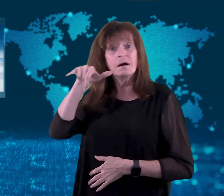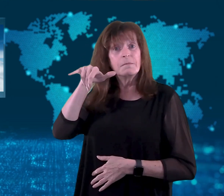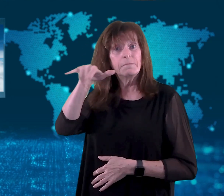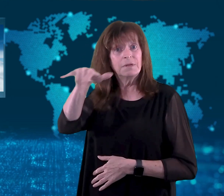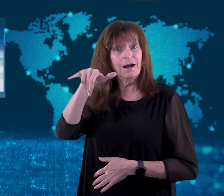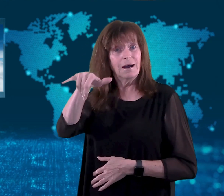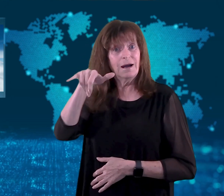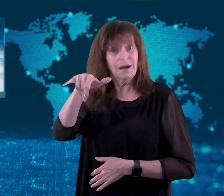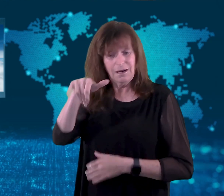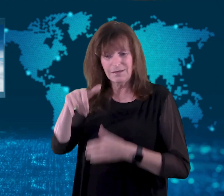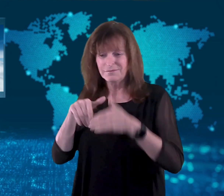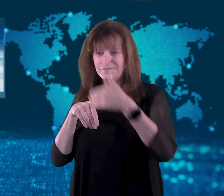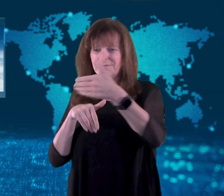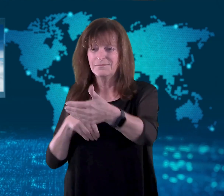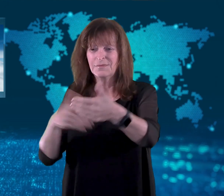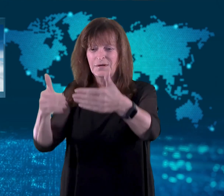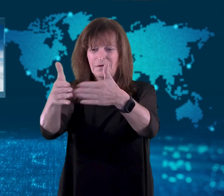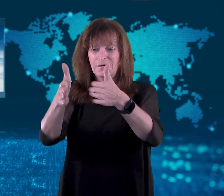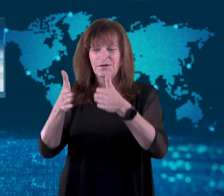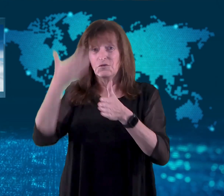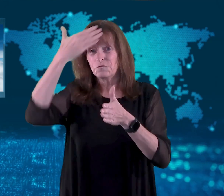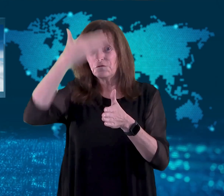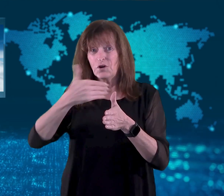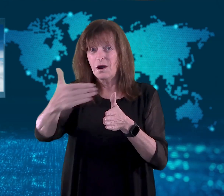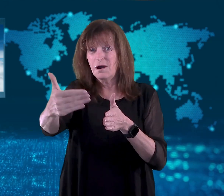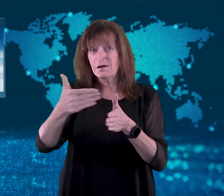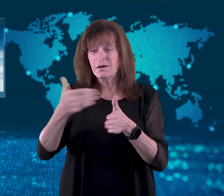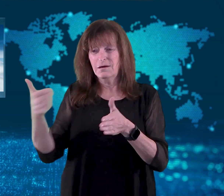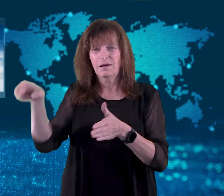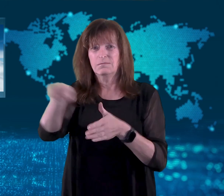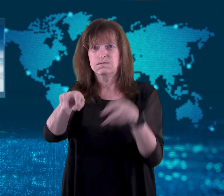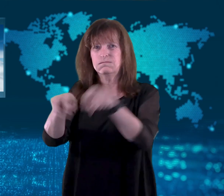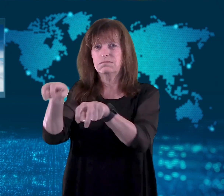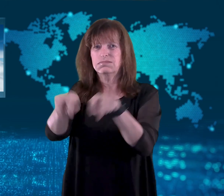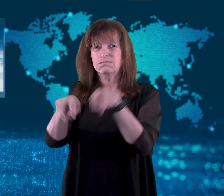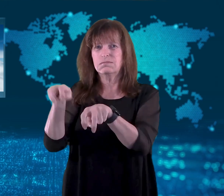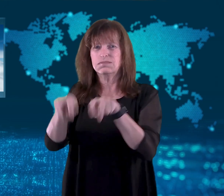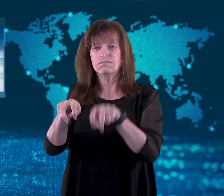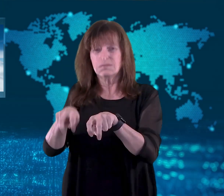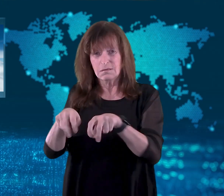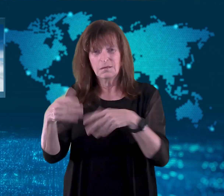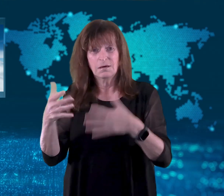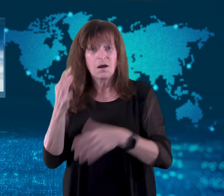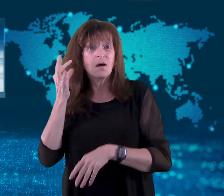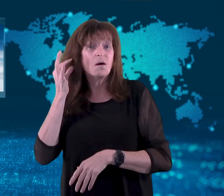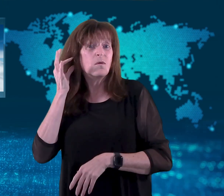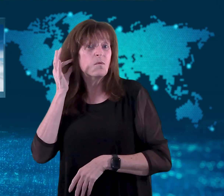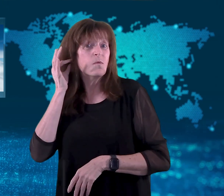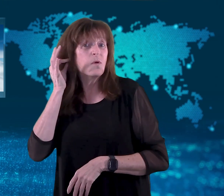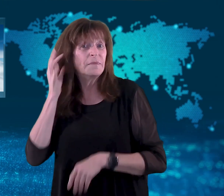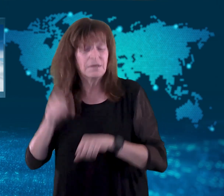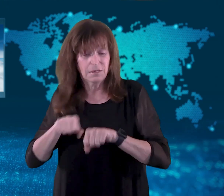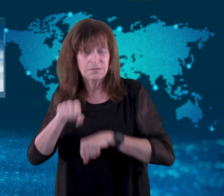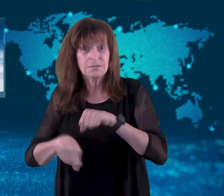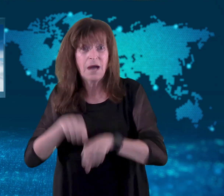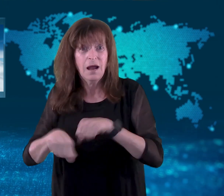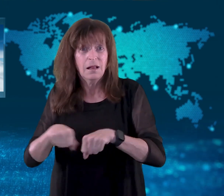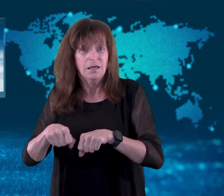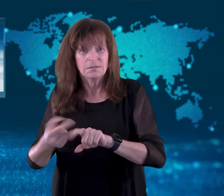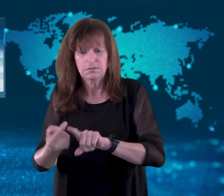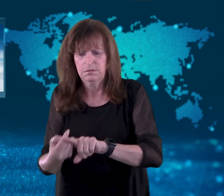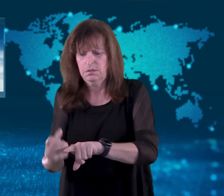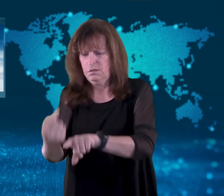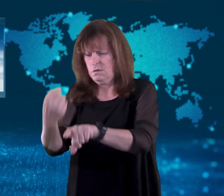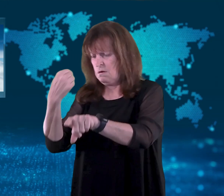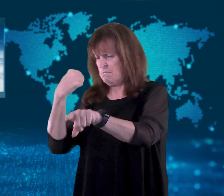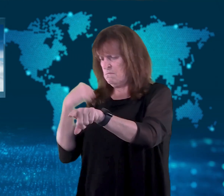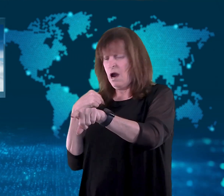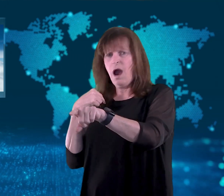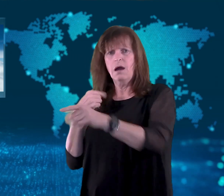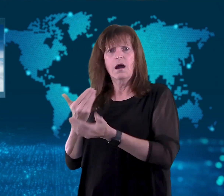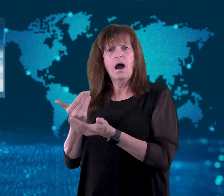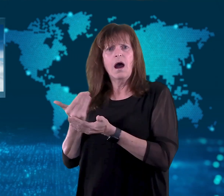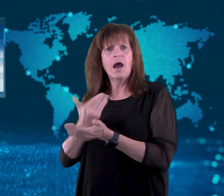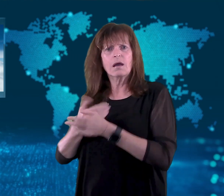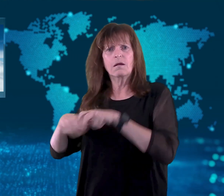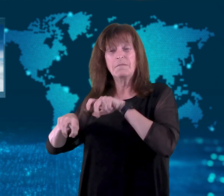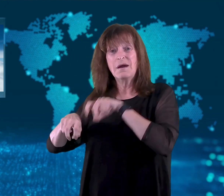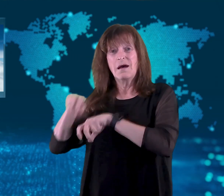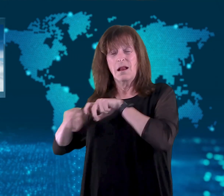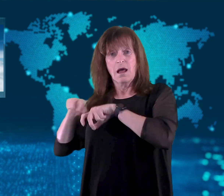to fly in business class while women cyclists flew in economy class.